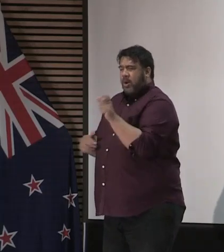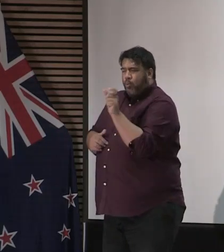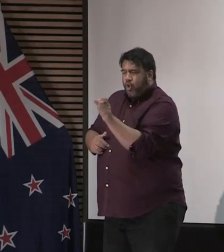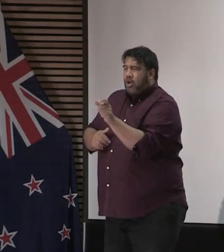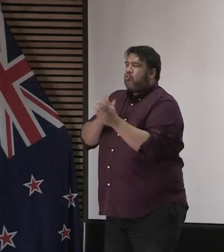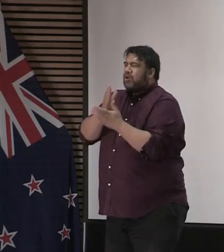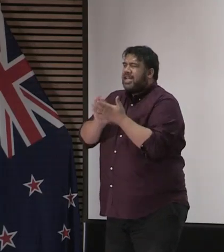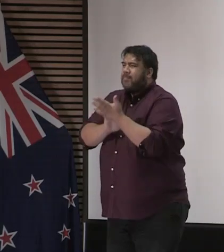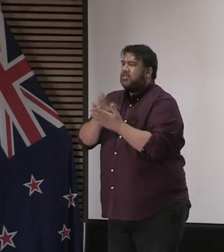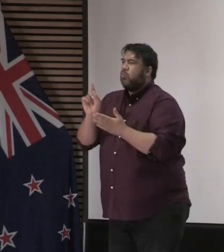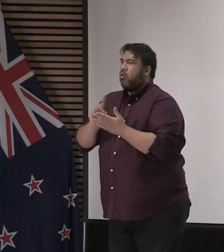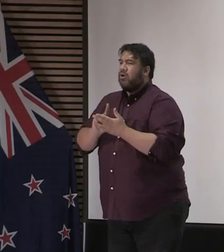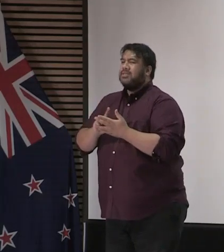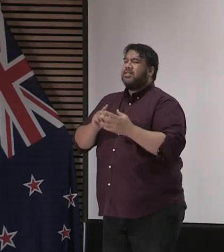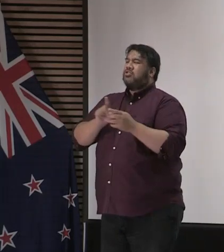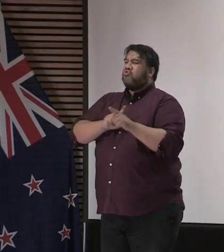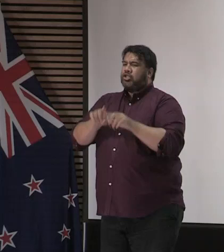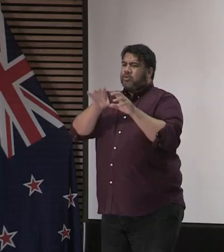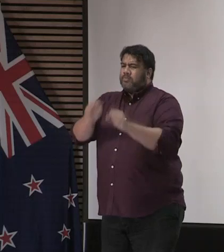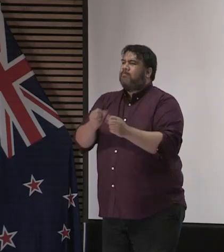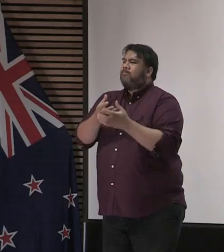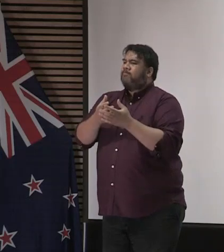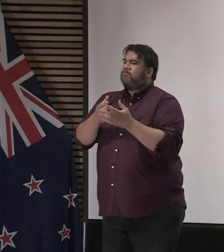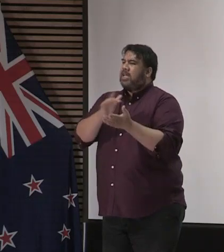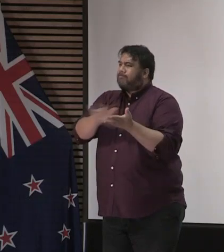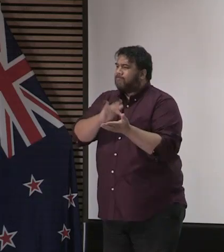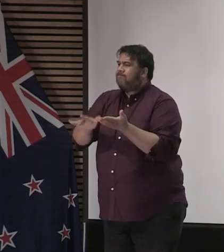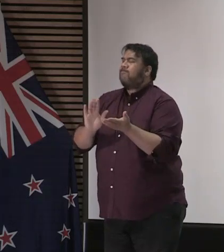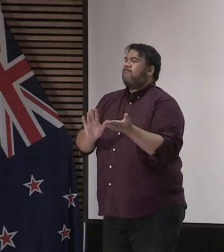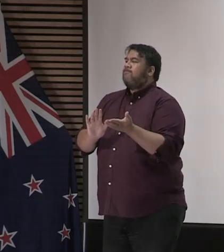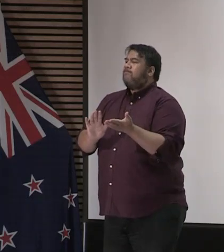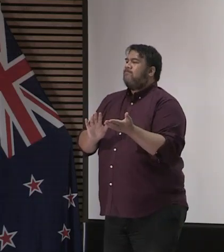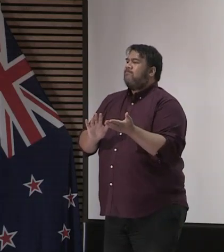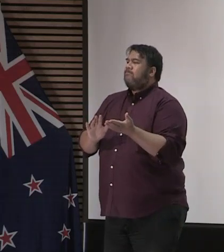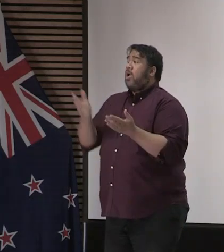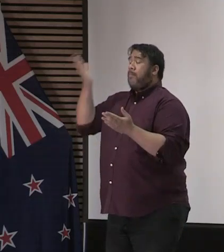underpin our approach. In a sense, it's a single word to describe that ongoing "keep it